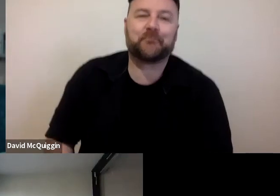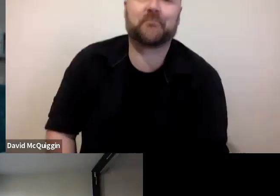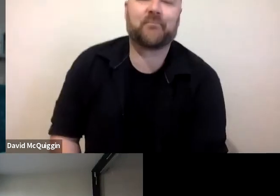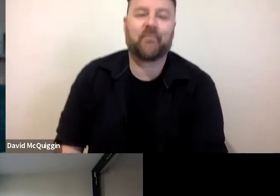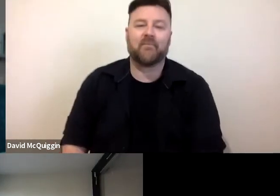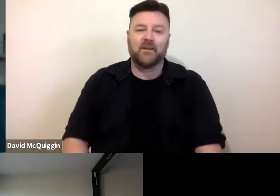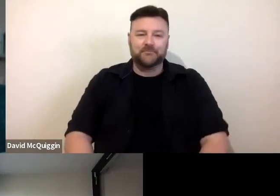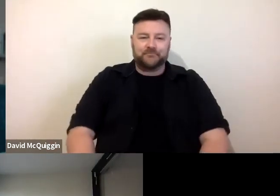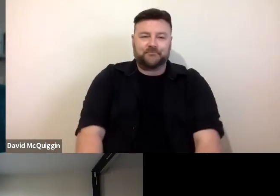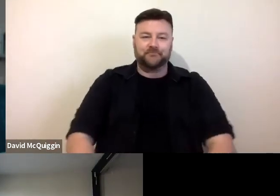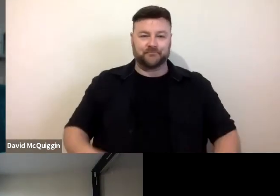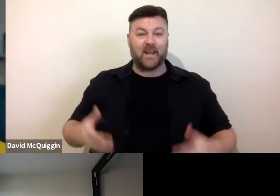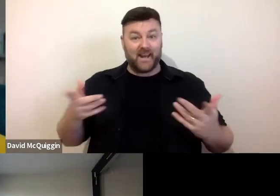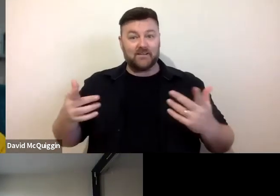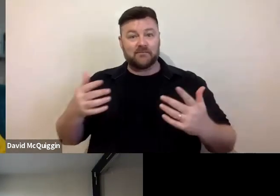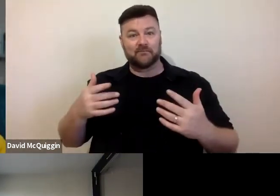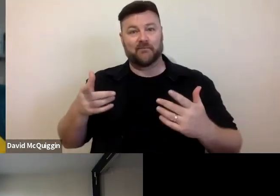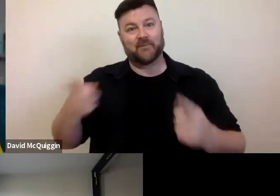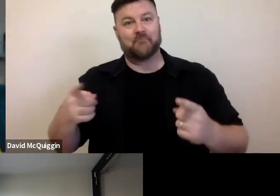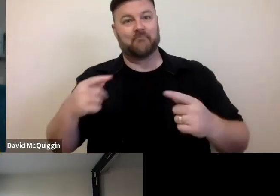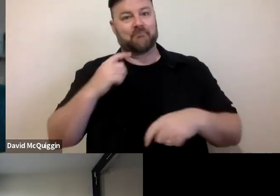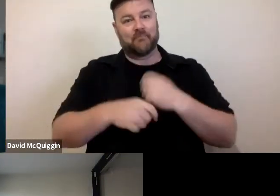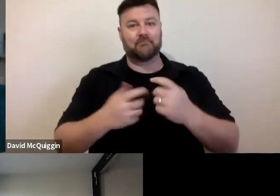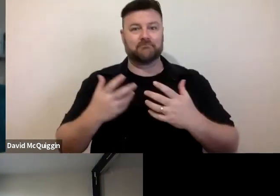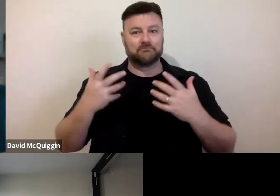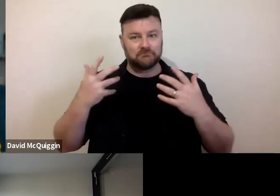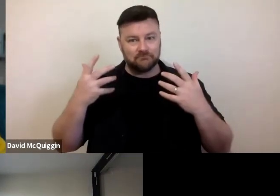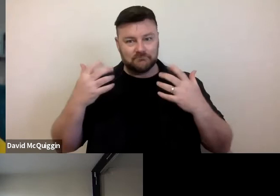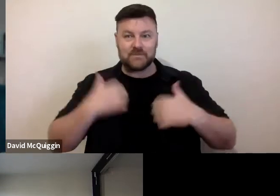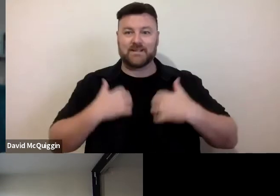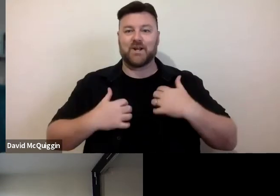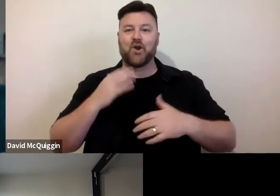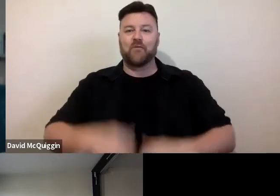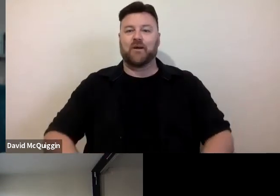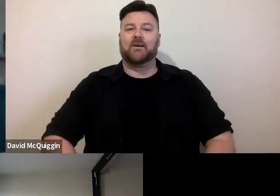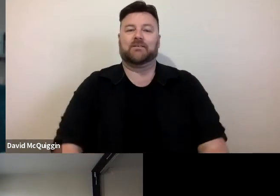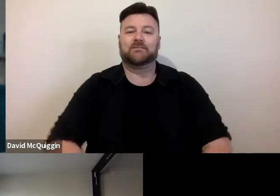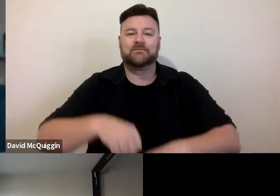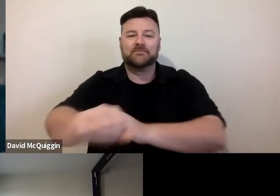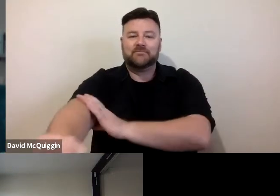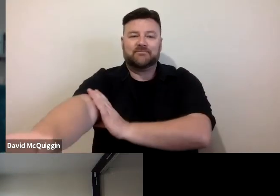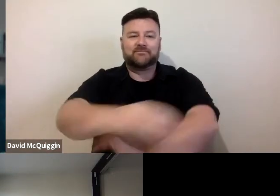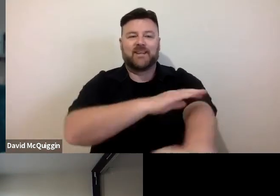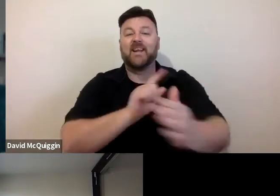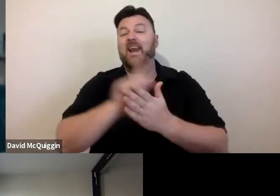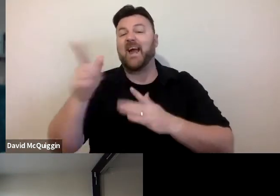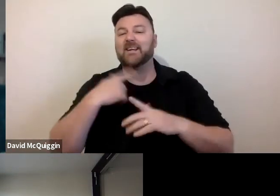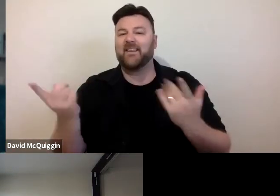revved up about 50 Shades Of Grey, and then they didn't like our